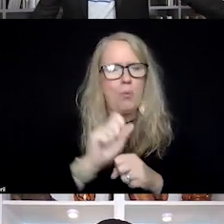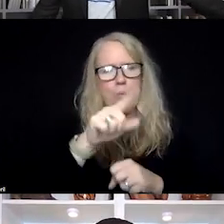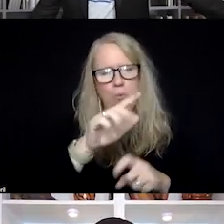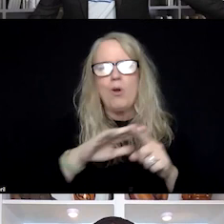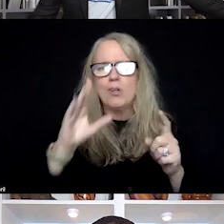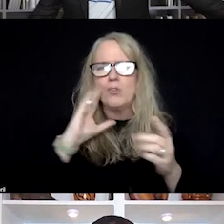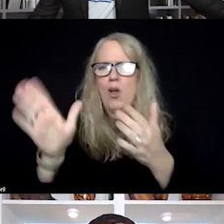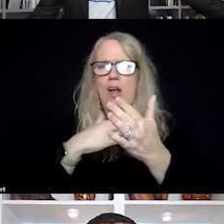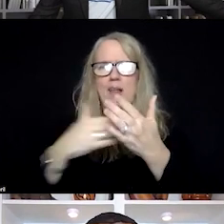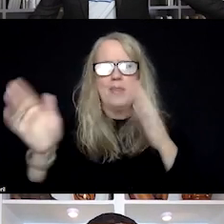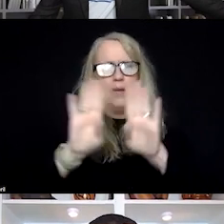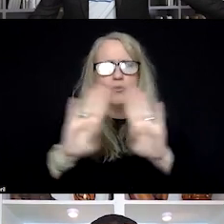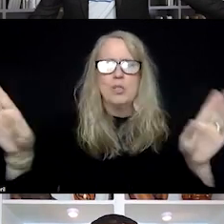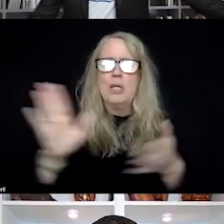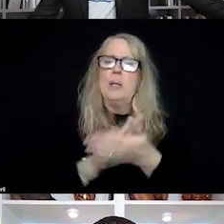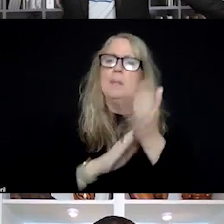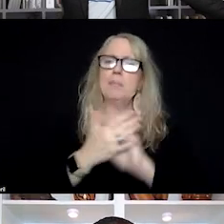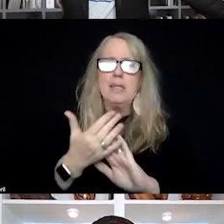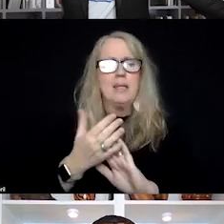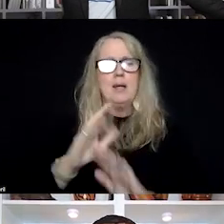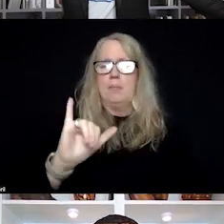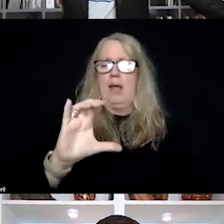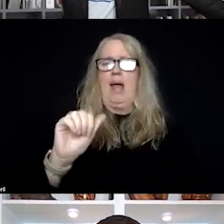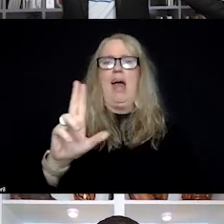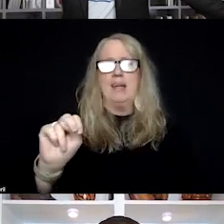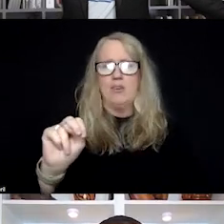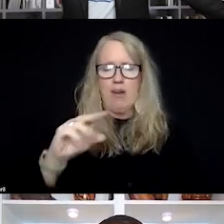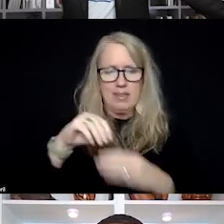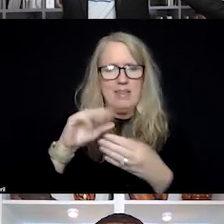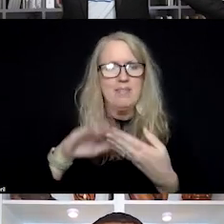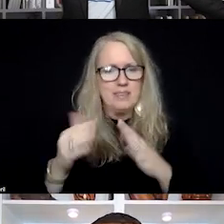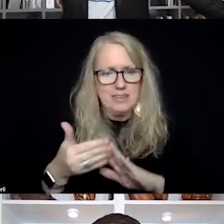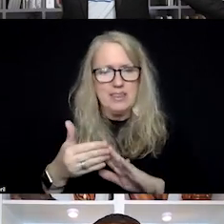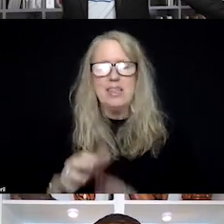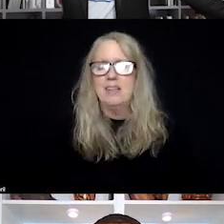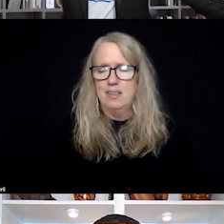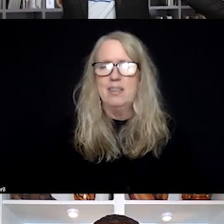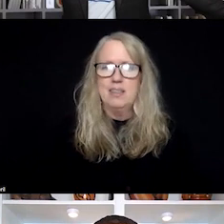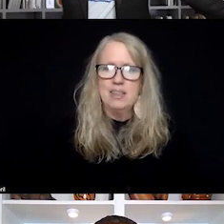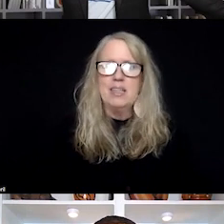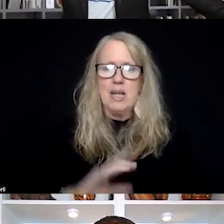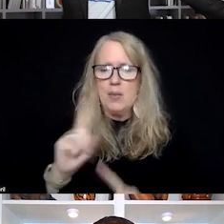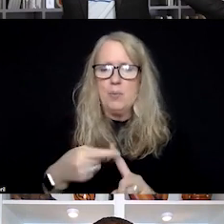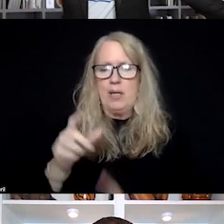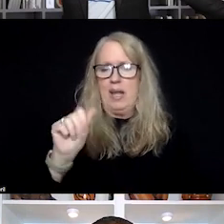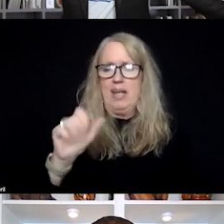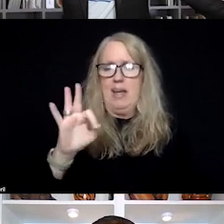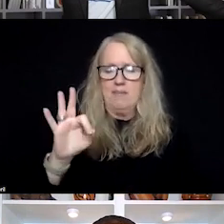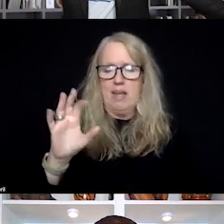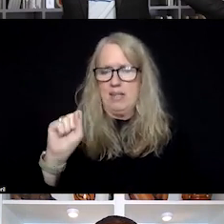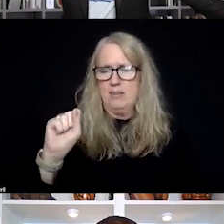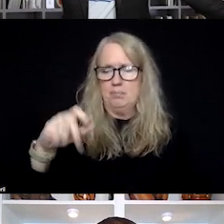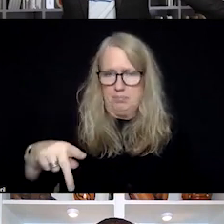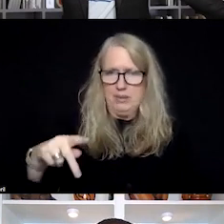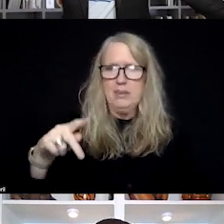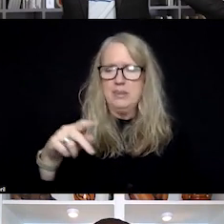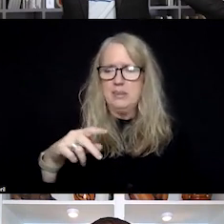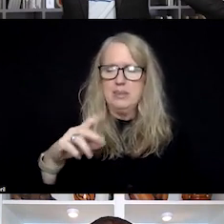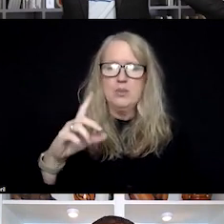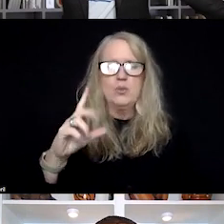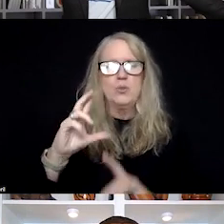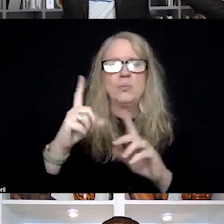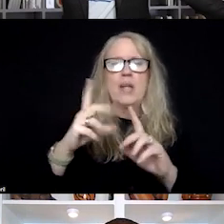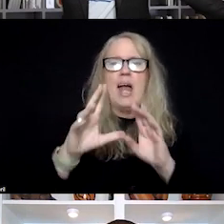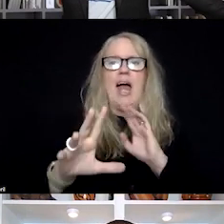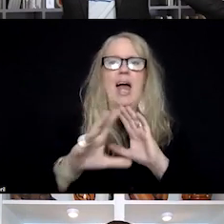IT REALLY BECAME AN ICON IN THE CITY AND WHEN AFSP HAD THE